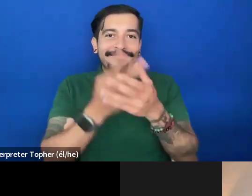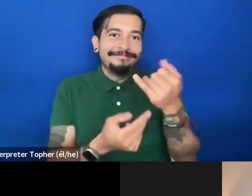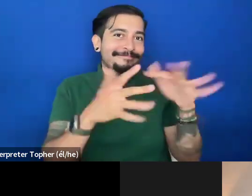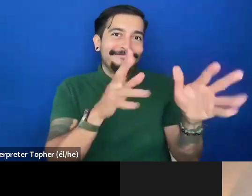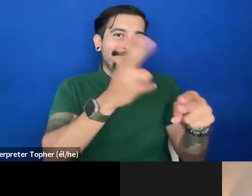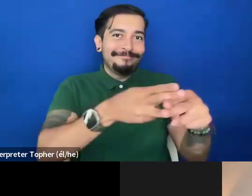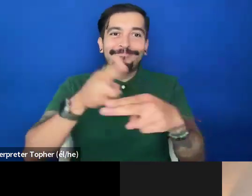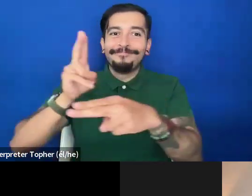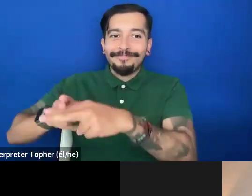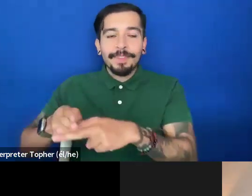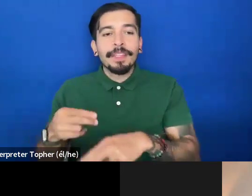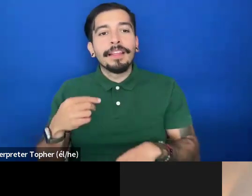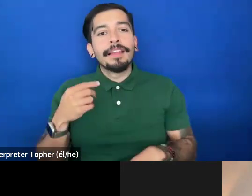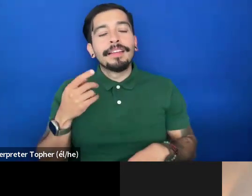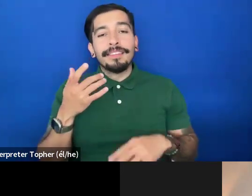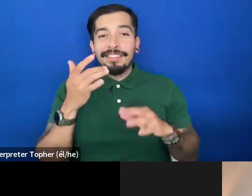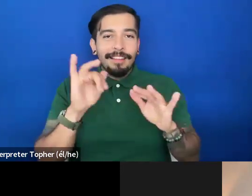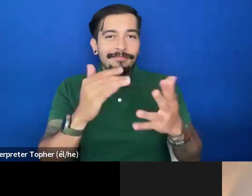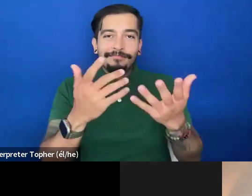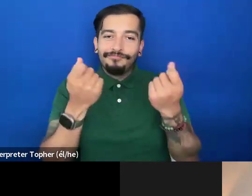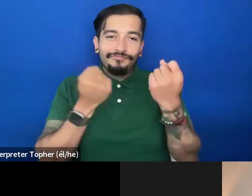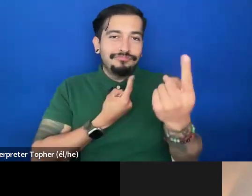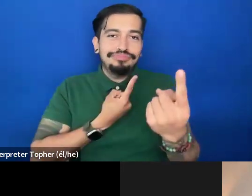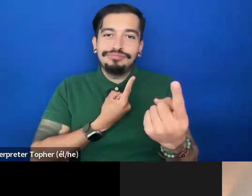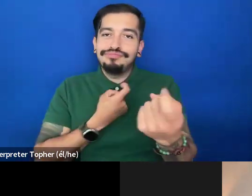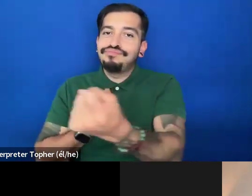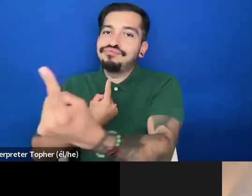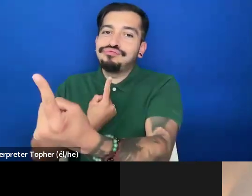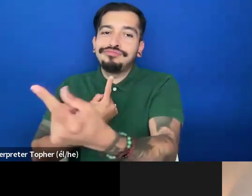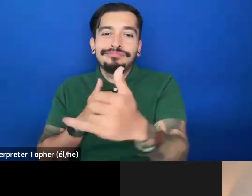And you both covered on so many important aspects